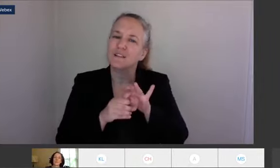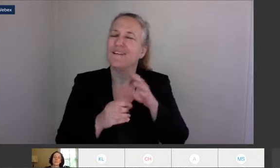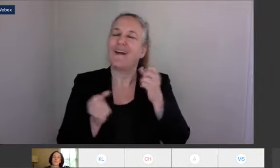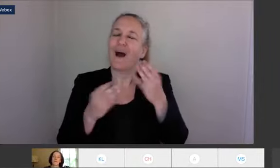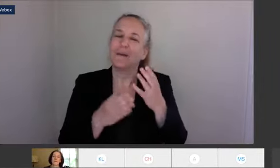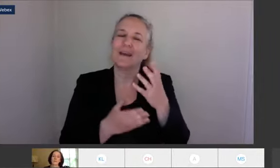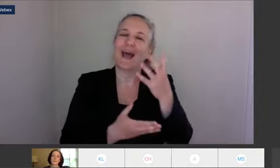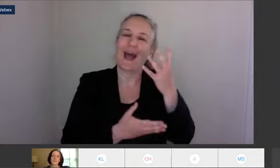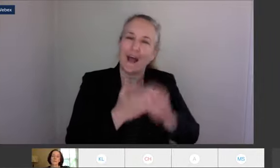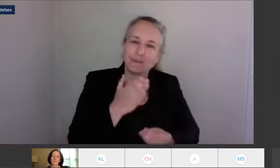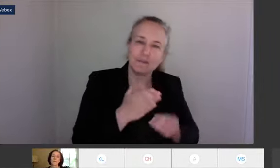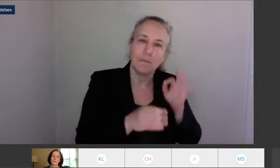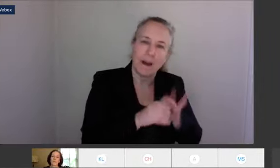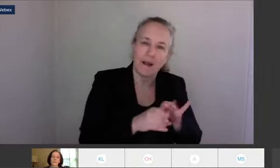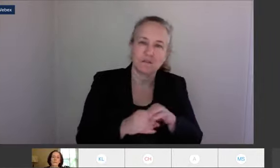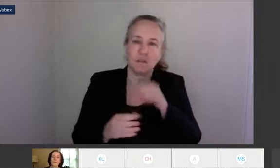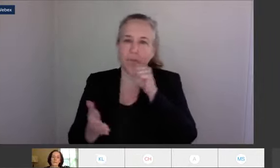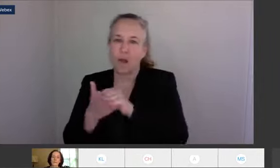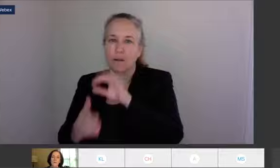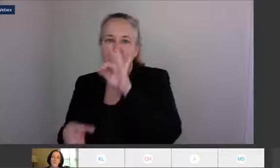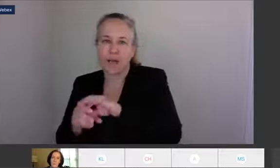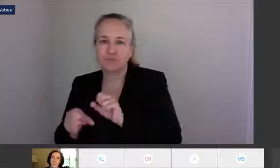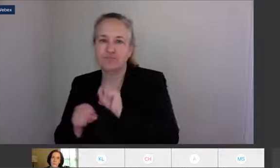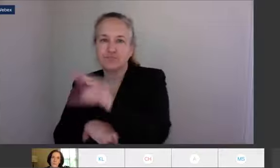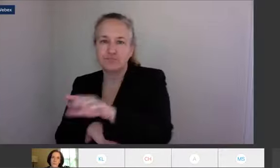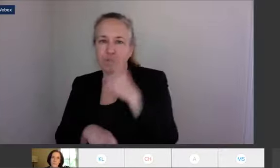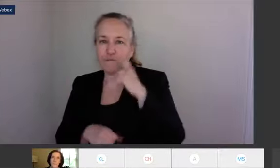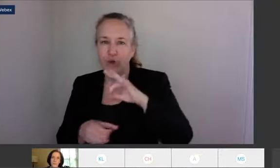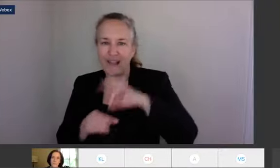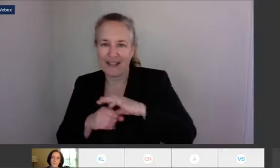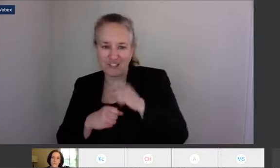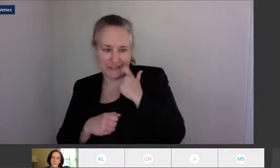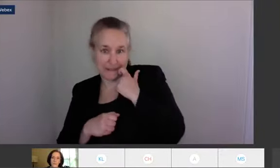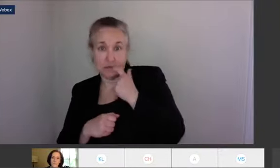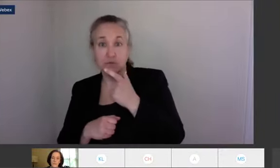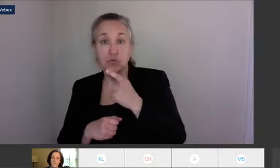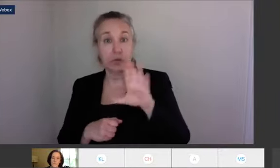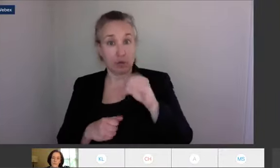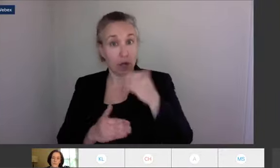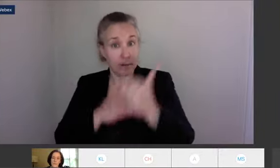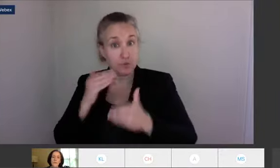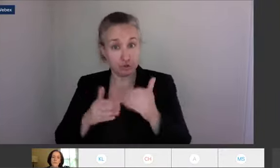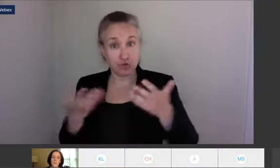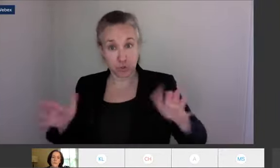ballots were returned in this election and is the counting procedure complete